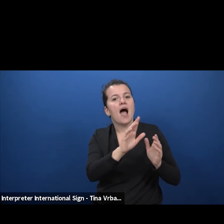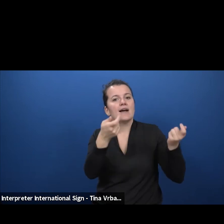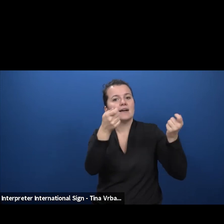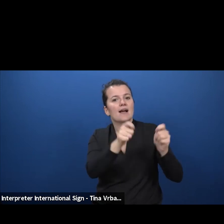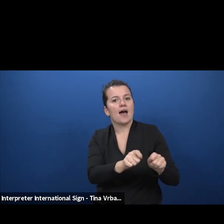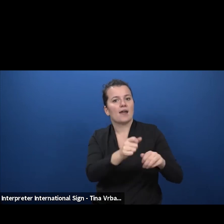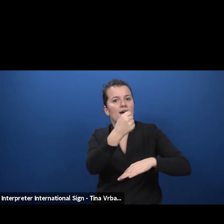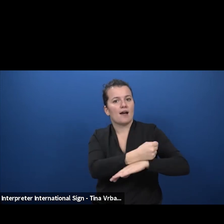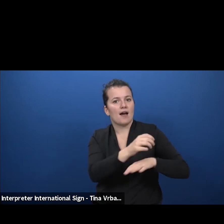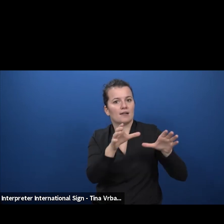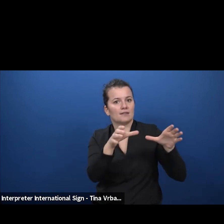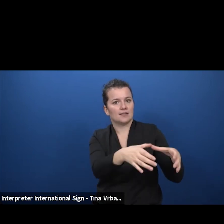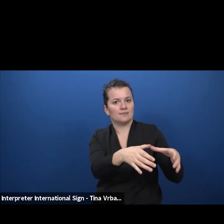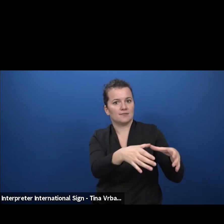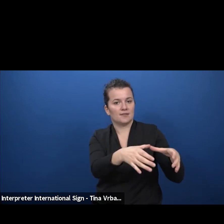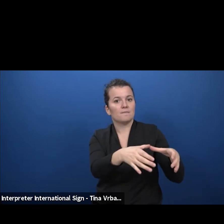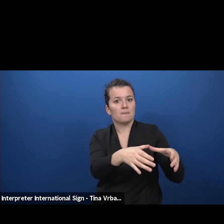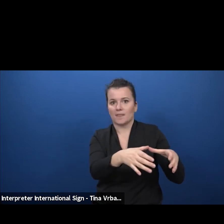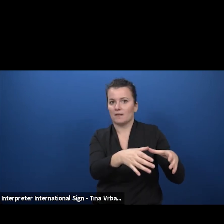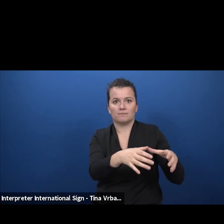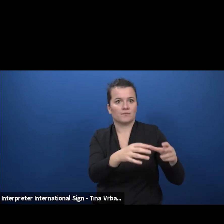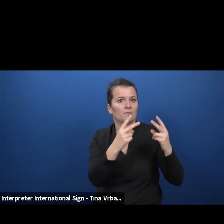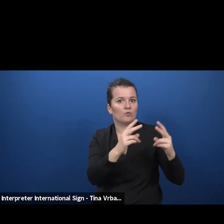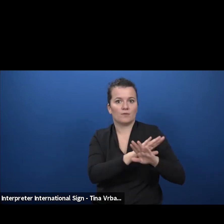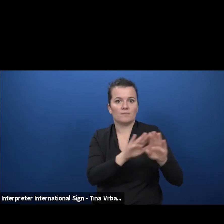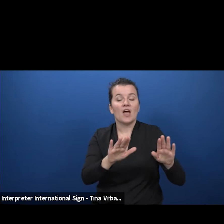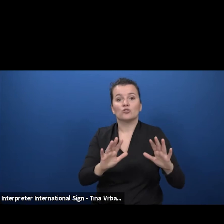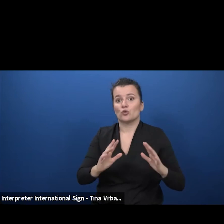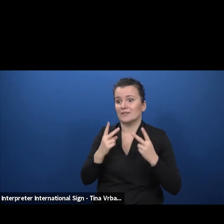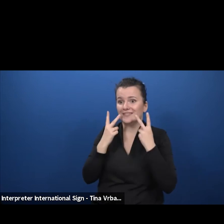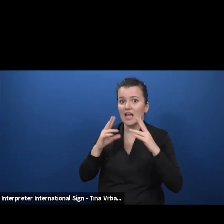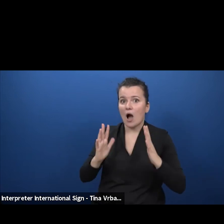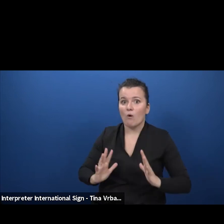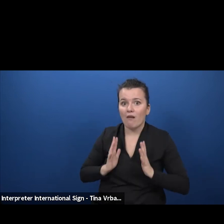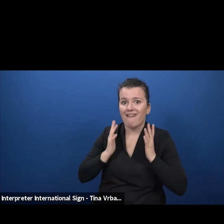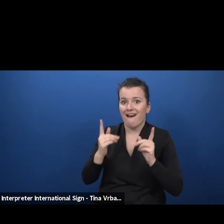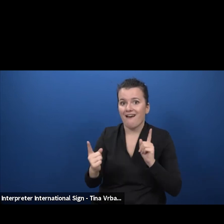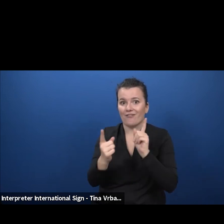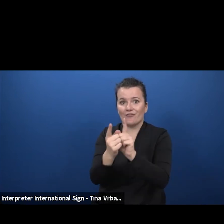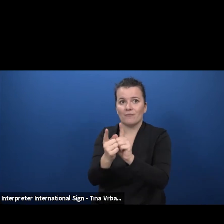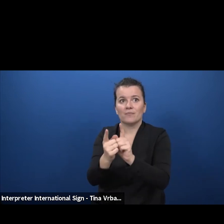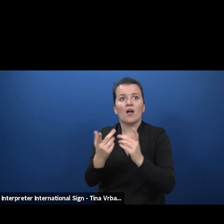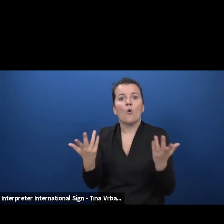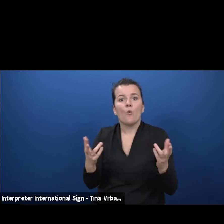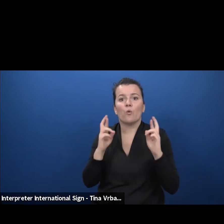festival in terms of live formats. We are trying to bring all other formats on air as planned,